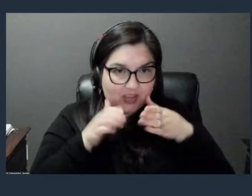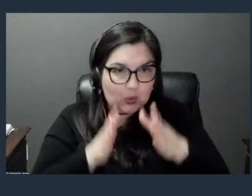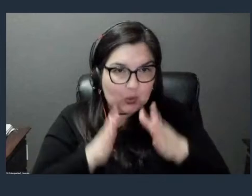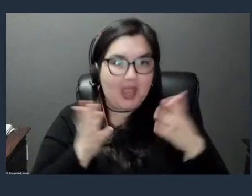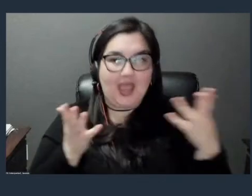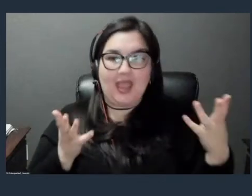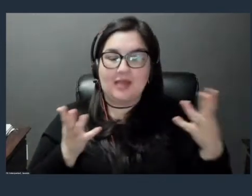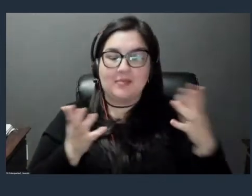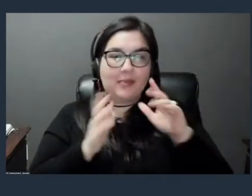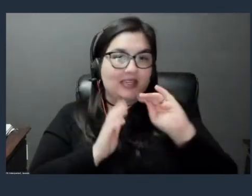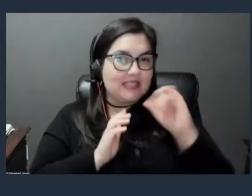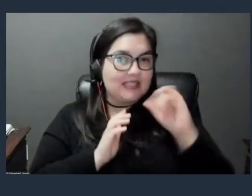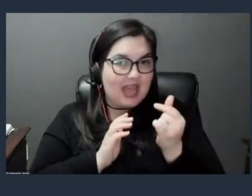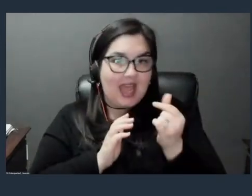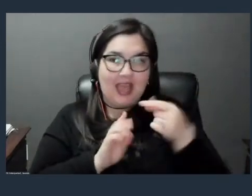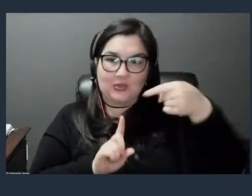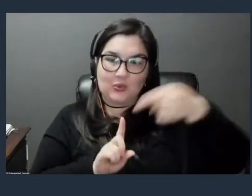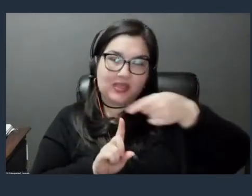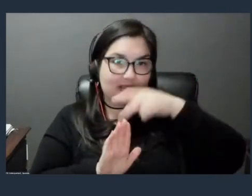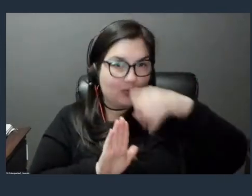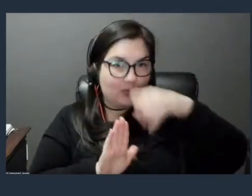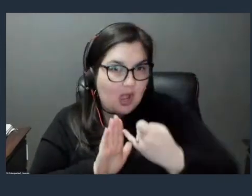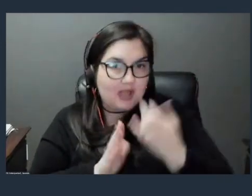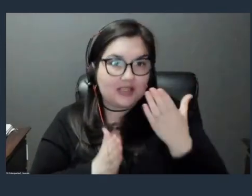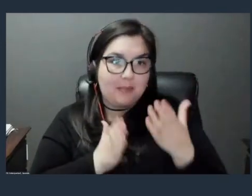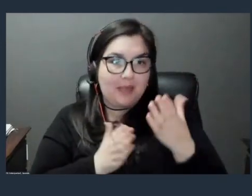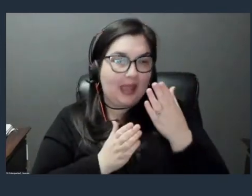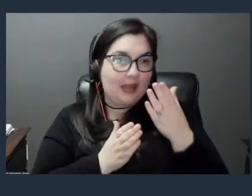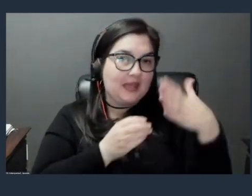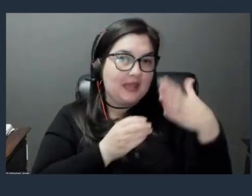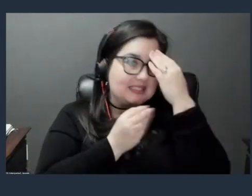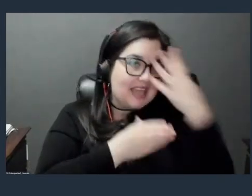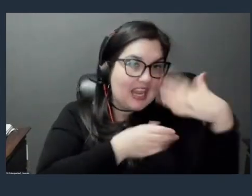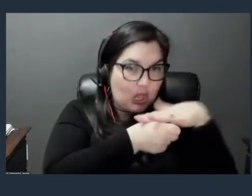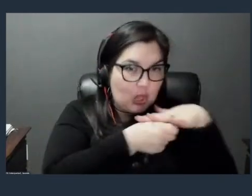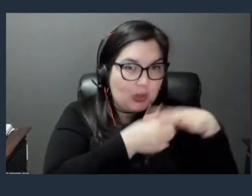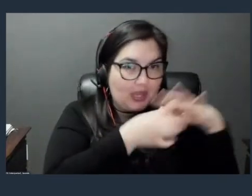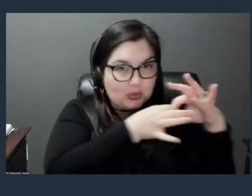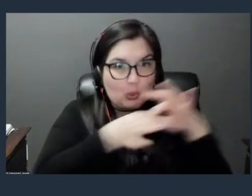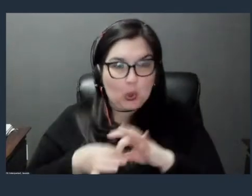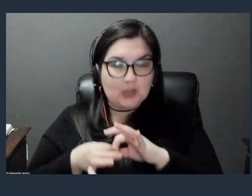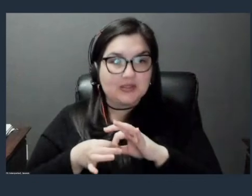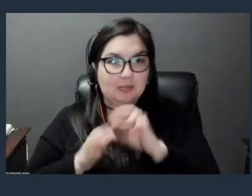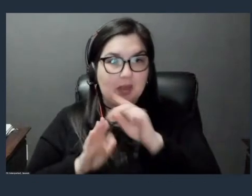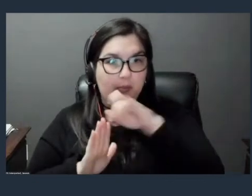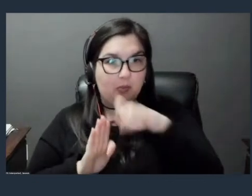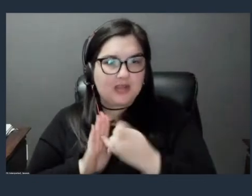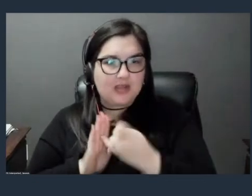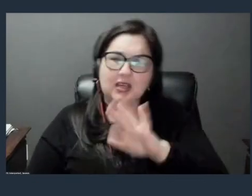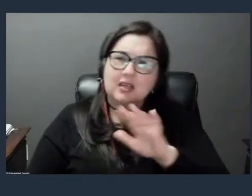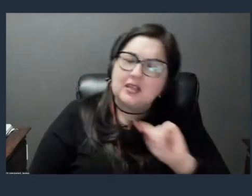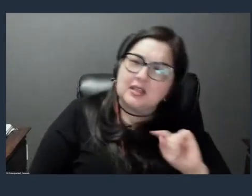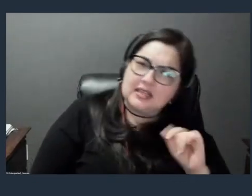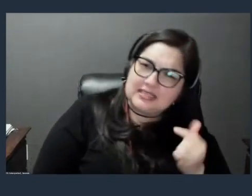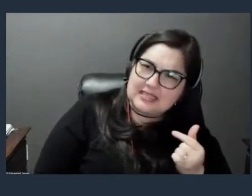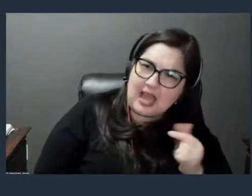'cause this data location corresponds to the project. In these tags, they're just the same kind of tags that I would use with other the resources,